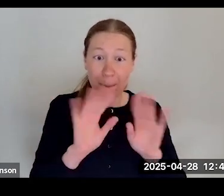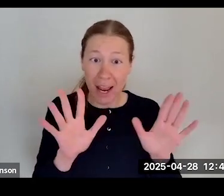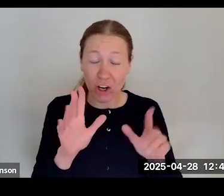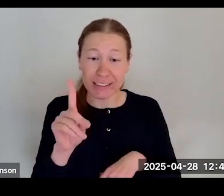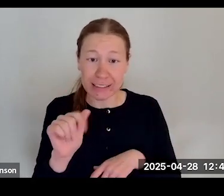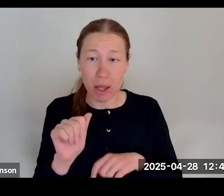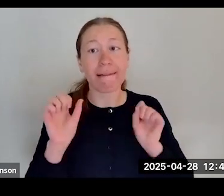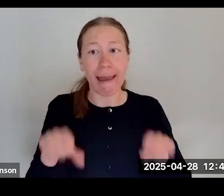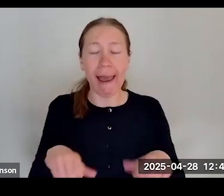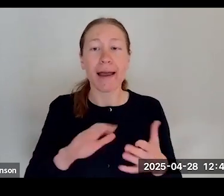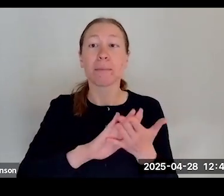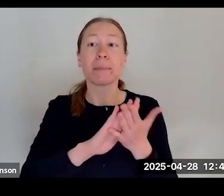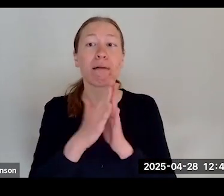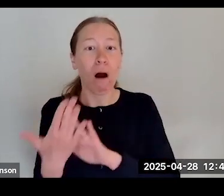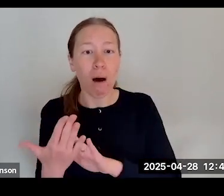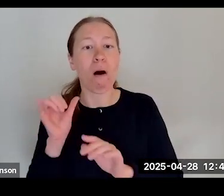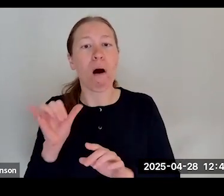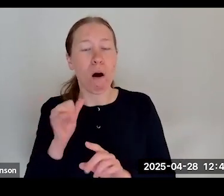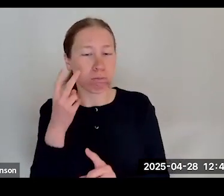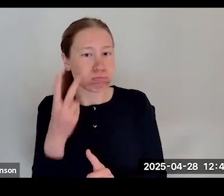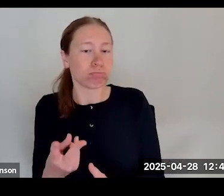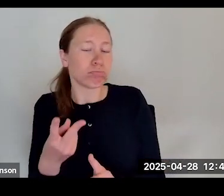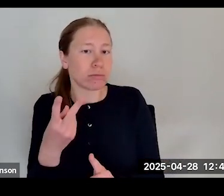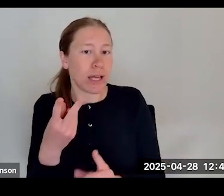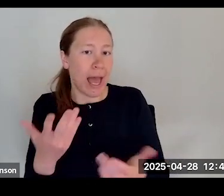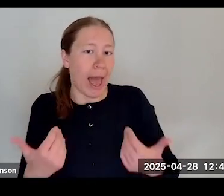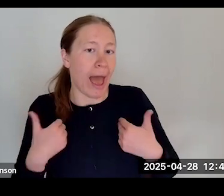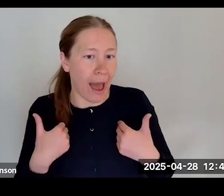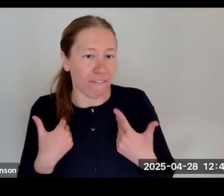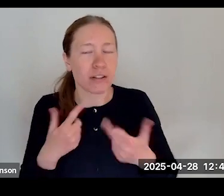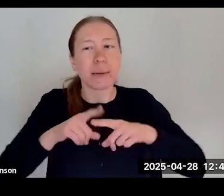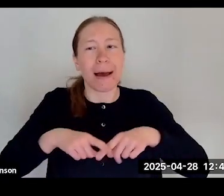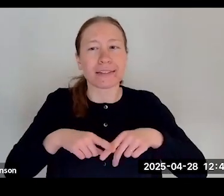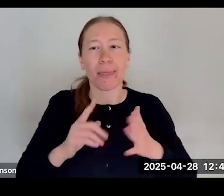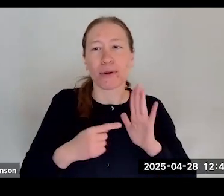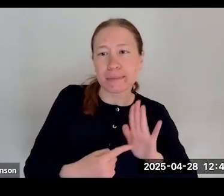depending on the type of disability and the symptomology. So throughout this presentation,